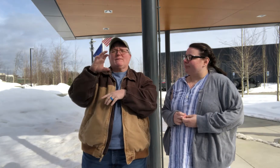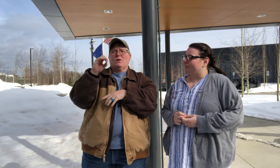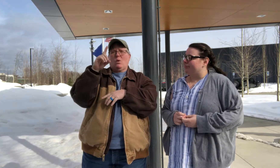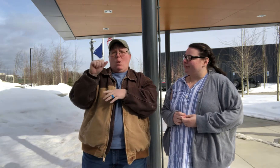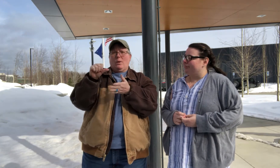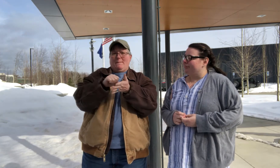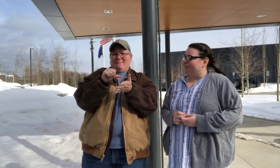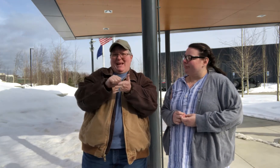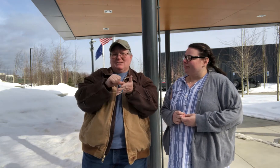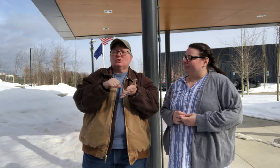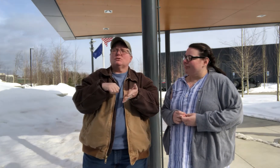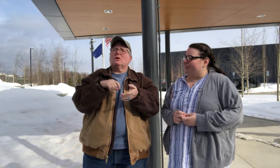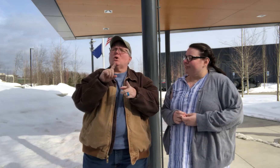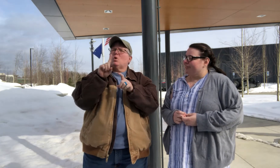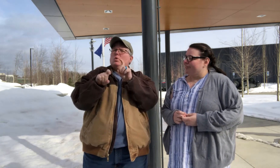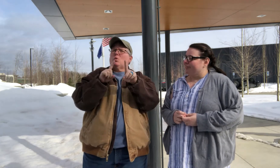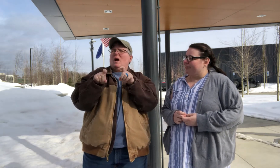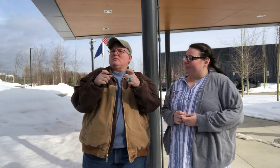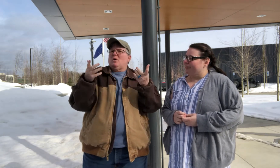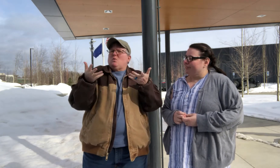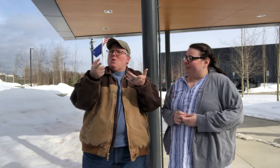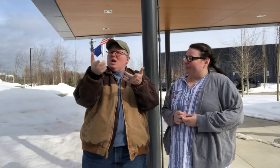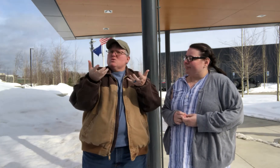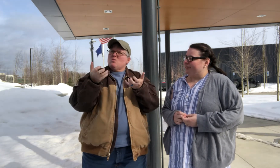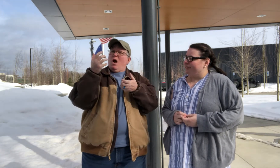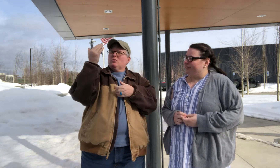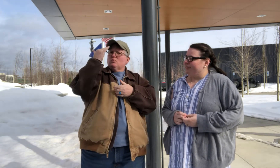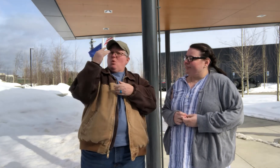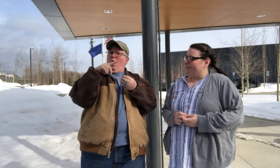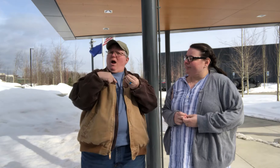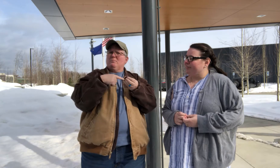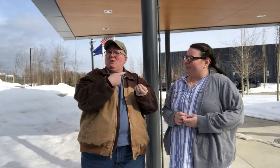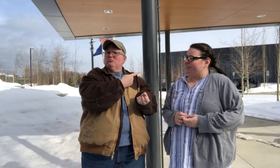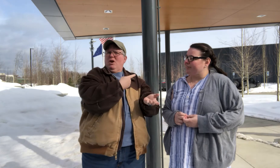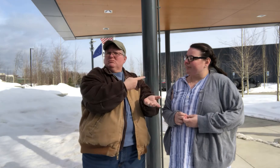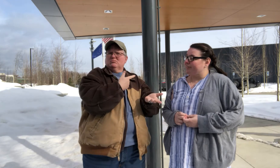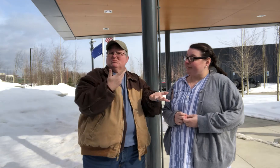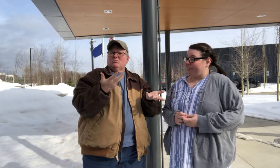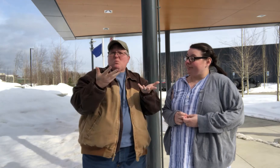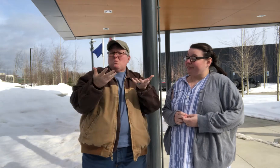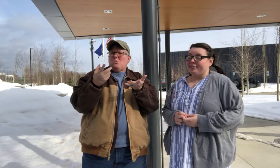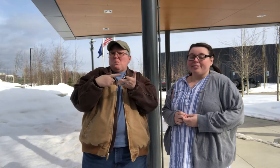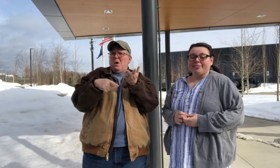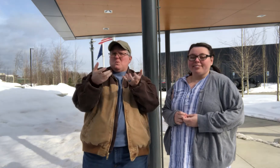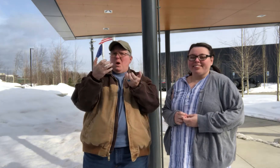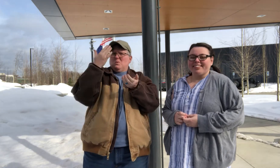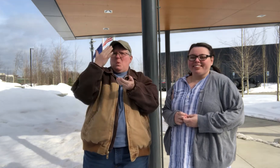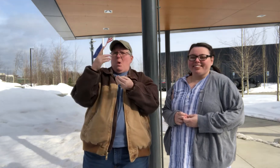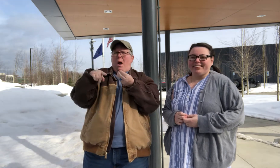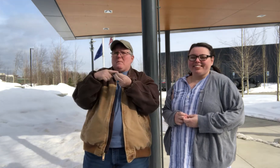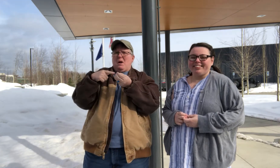at the Traveling CODA page, and ask us what you want to know about us. What do you want to know about